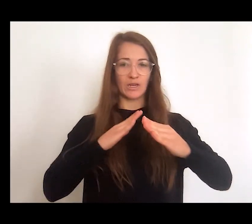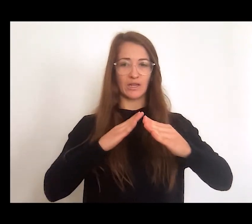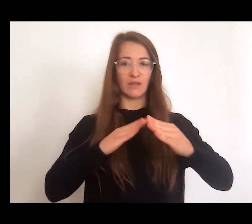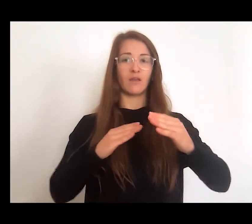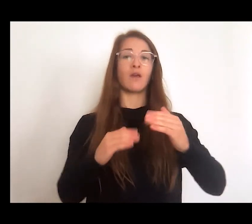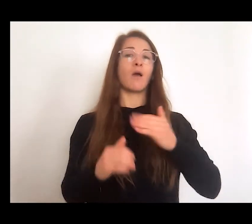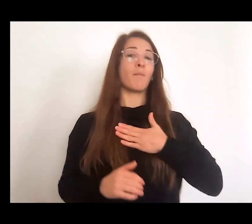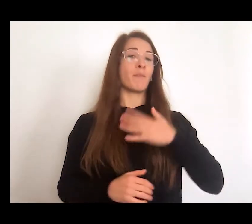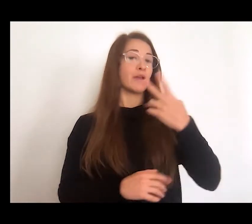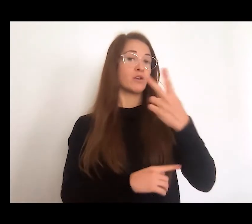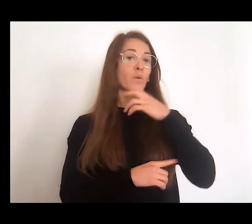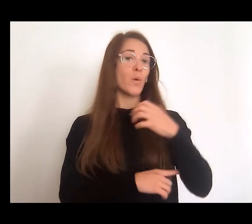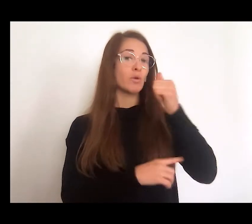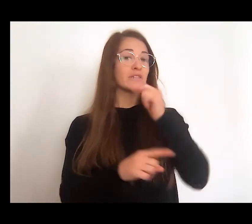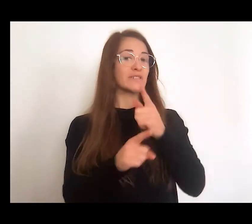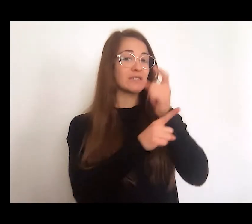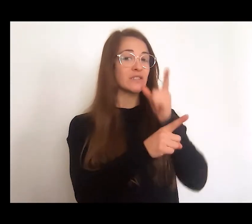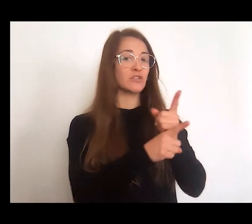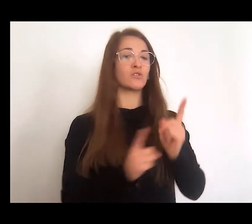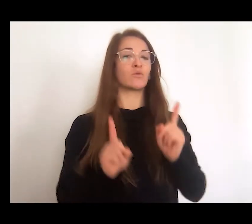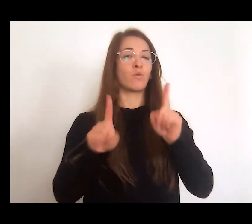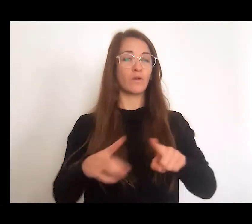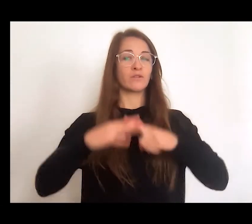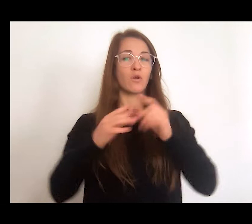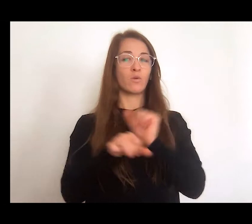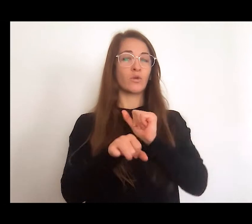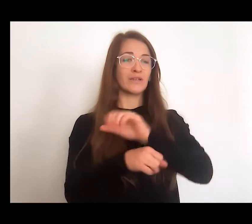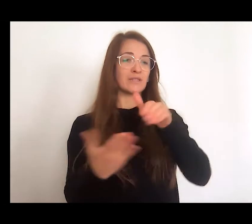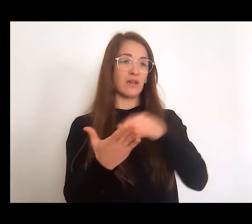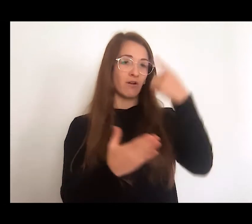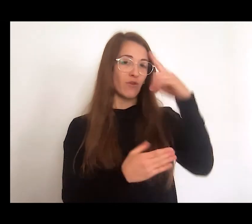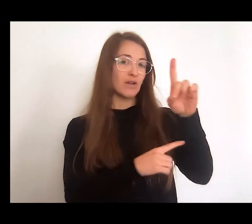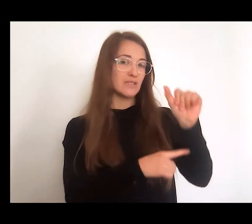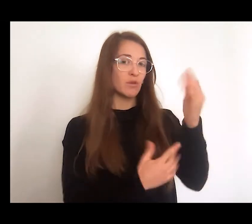70 HOURS IN THE COMMUNITY AND MY TWO OLDER SISTERS WENT TO CENTER